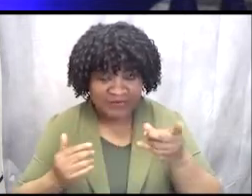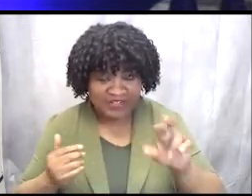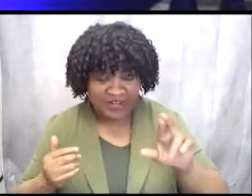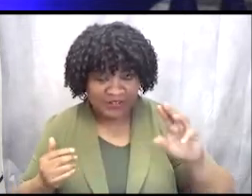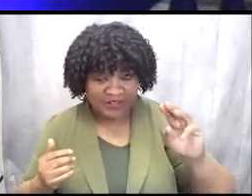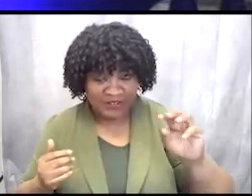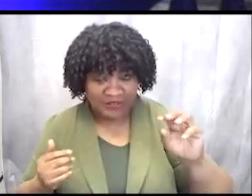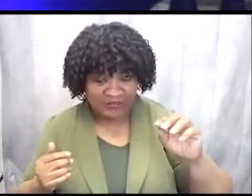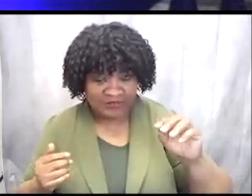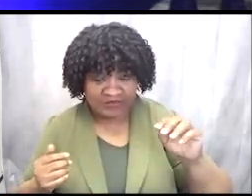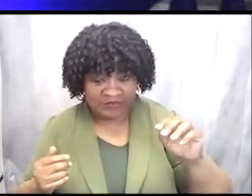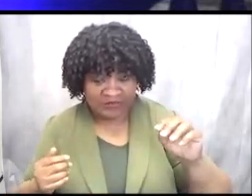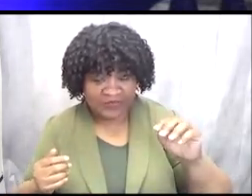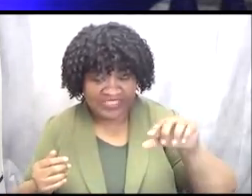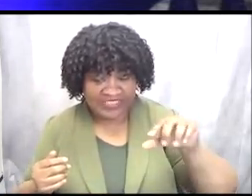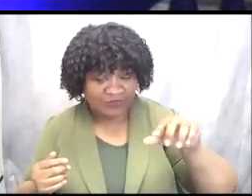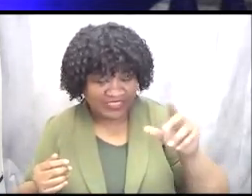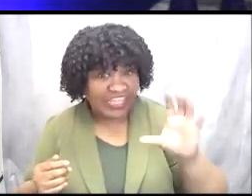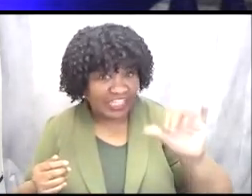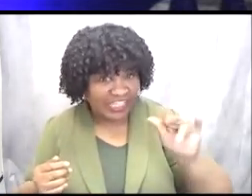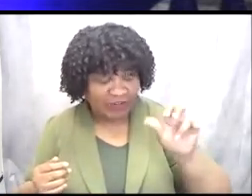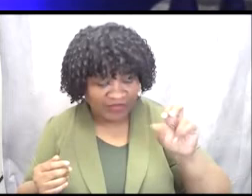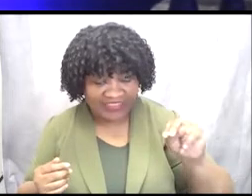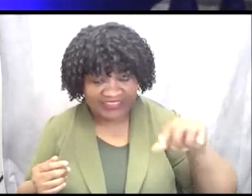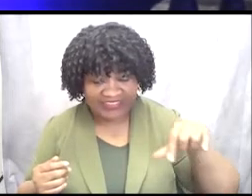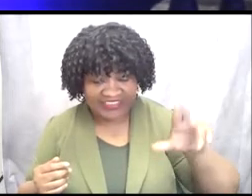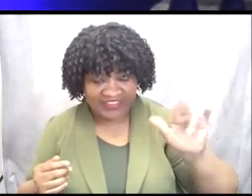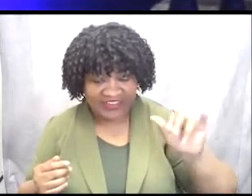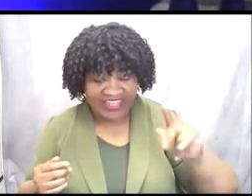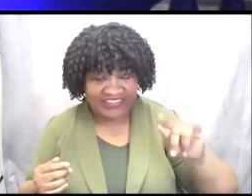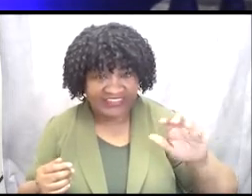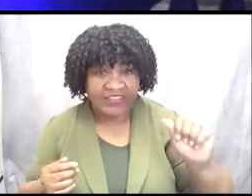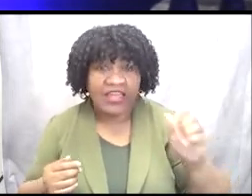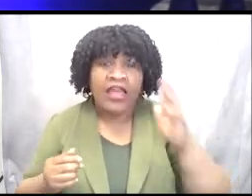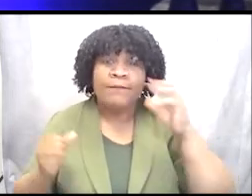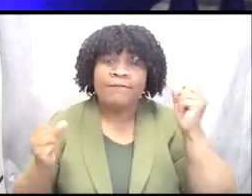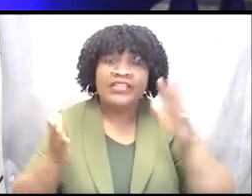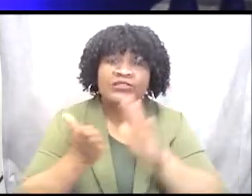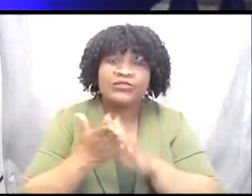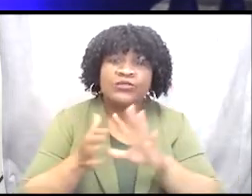And we talk about this kind of stuff all the time. And I think that the schools of education,